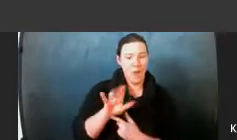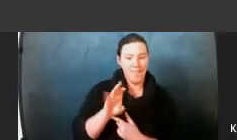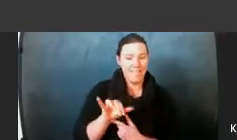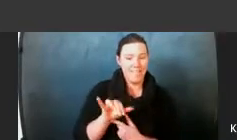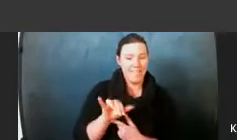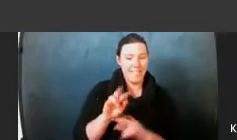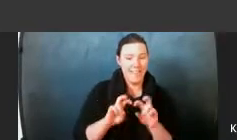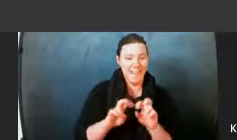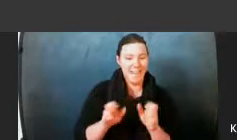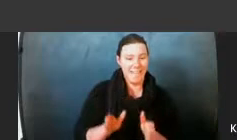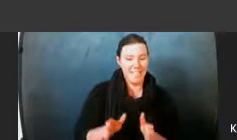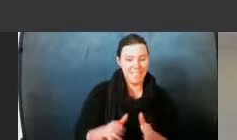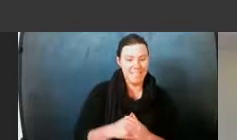All right, and Ross.